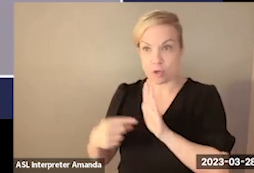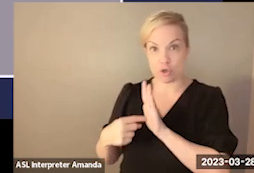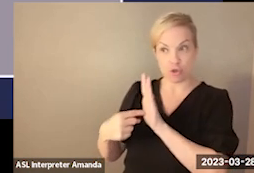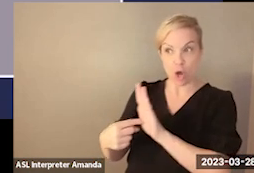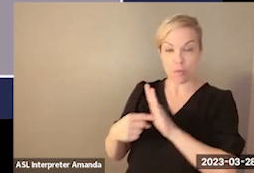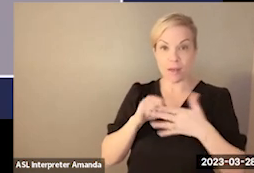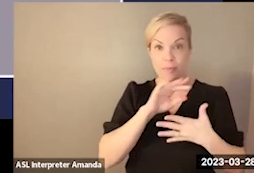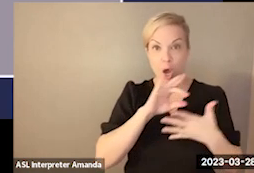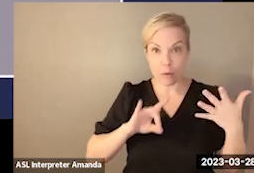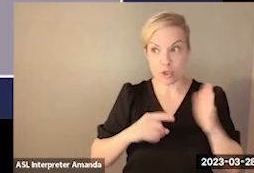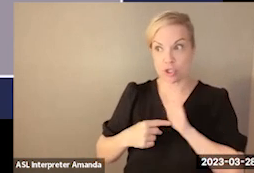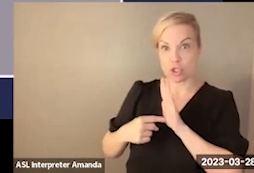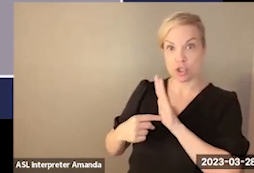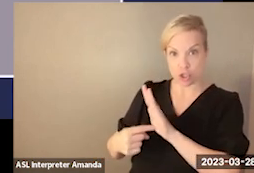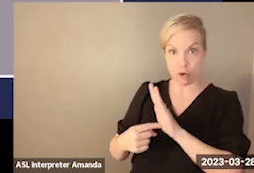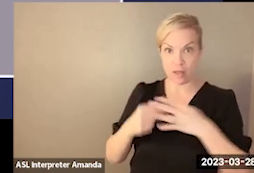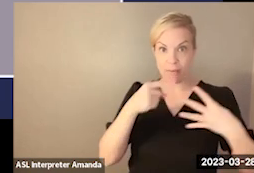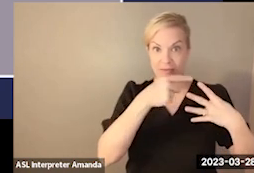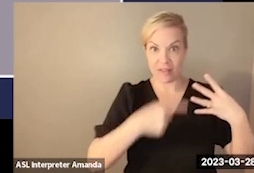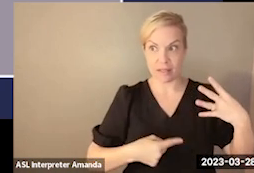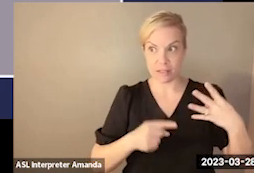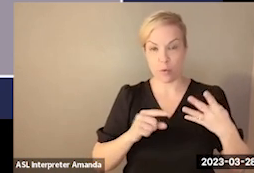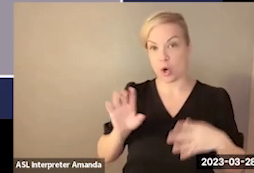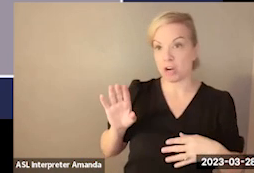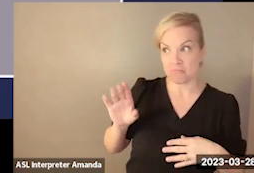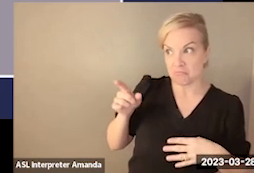Debbie Stine, Science & Technology Policy Academy: in this 4 E analysis, you know before.